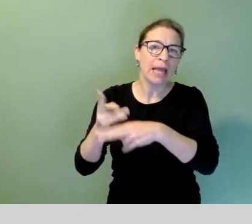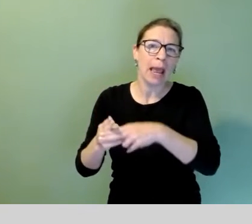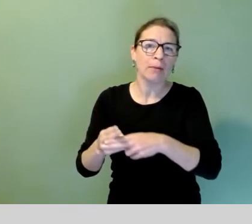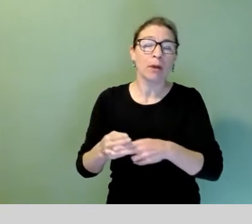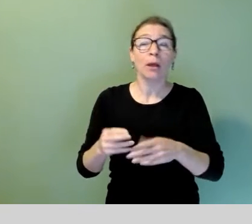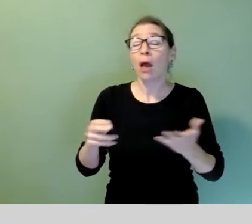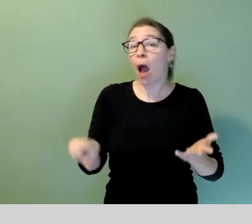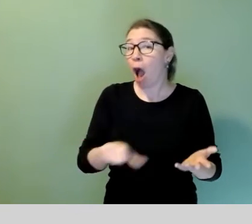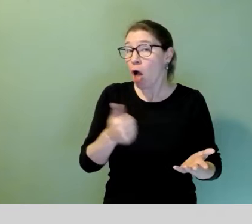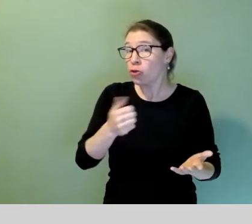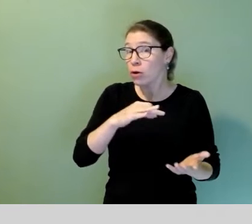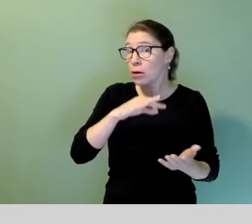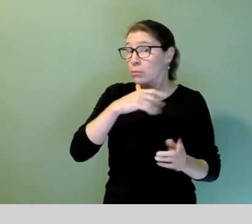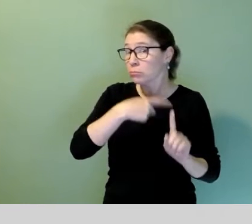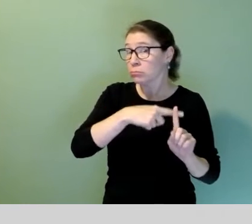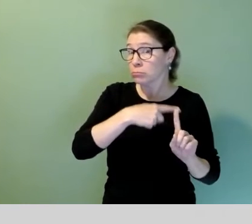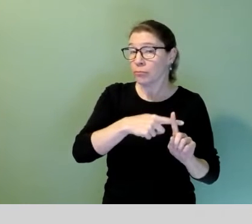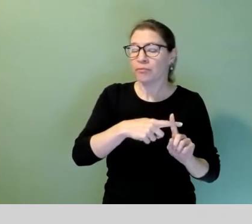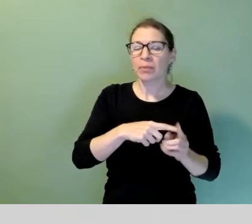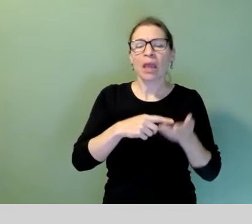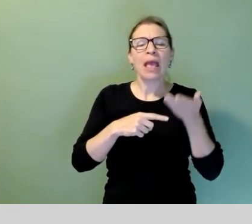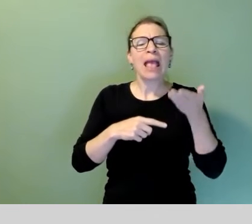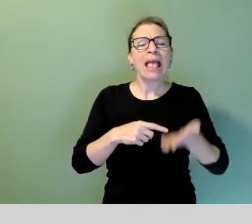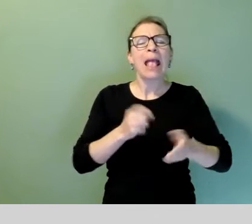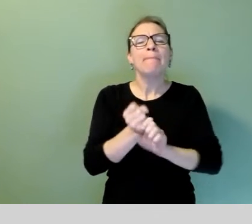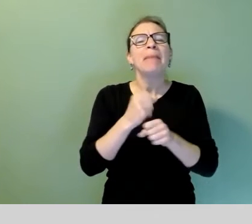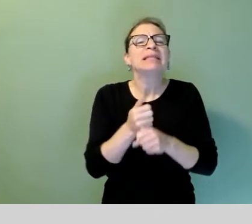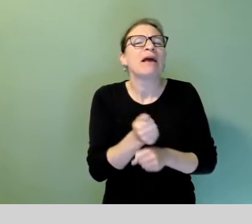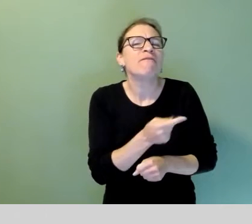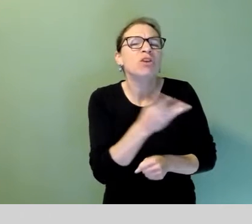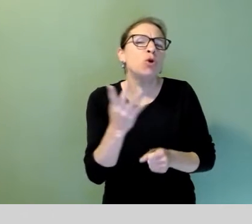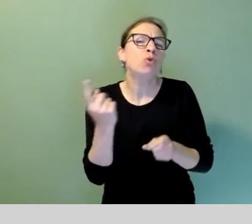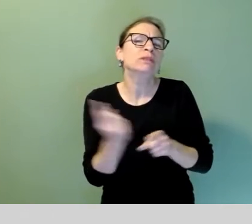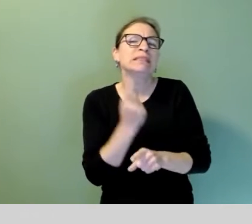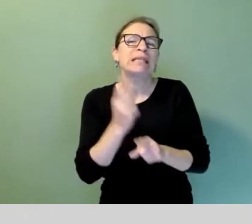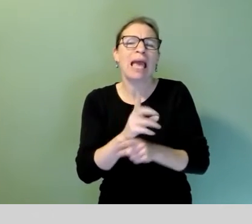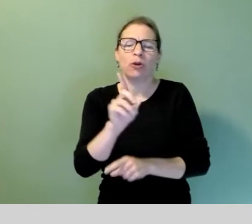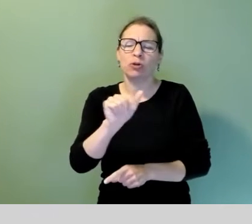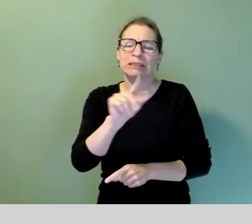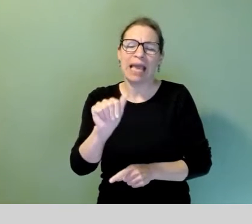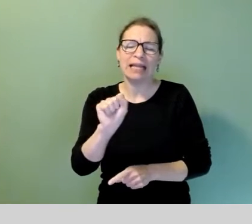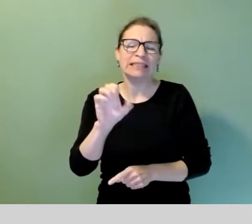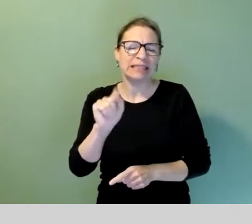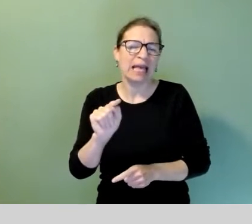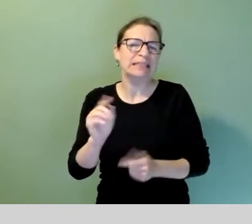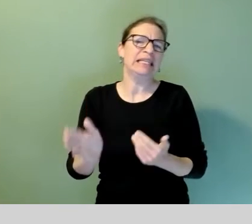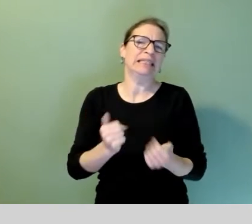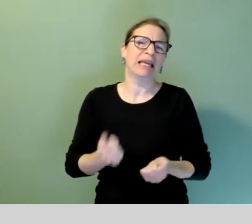it makes a few standard data sets easily available. I can just call sns.load_dataset